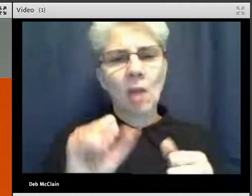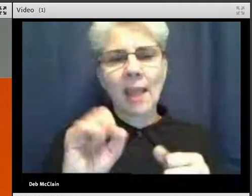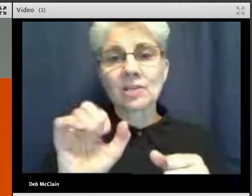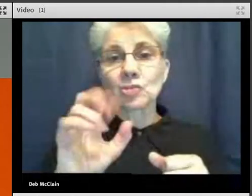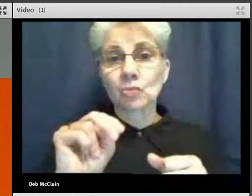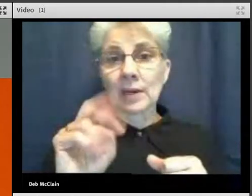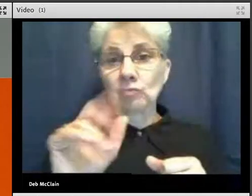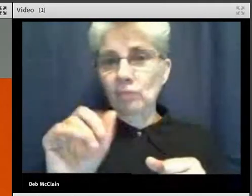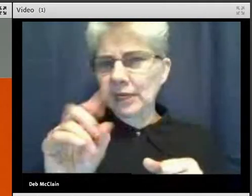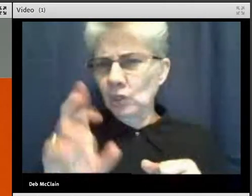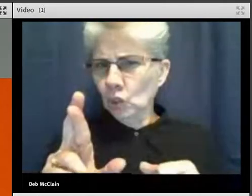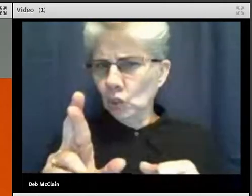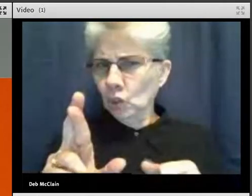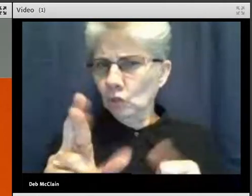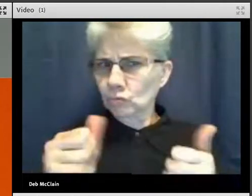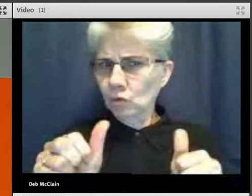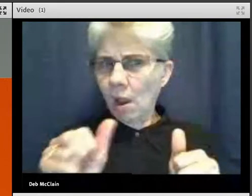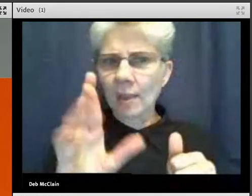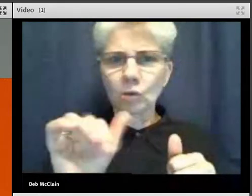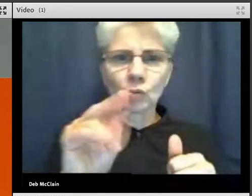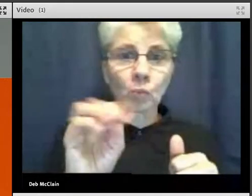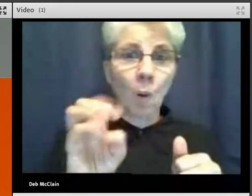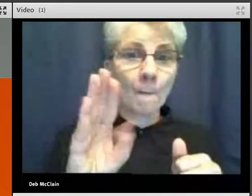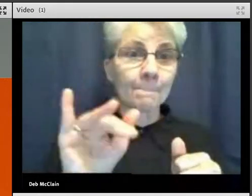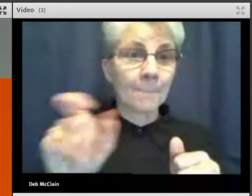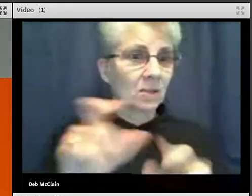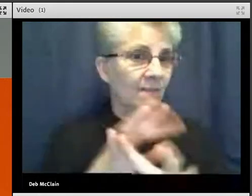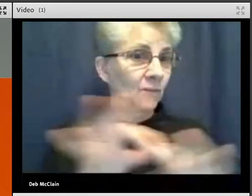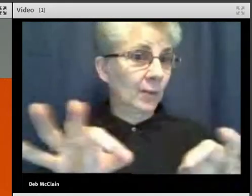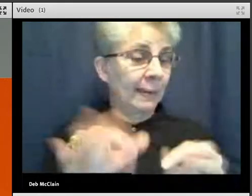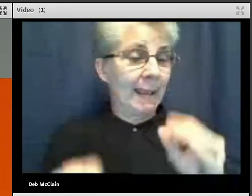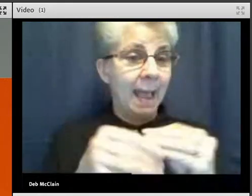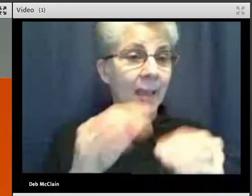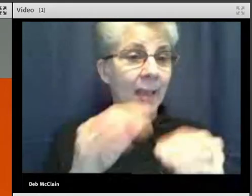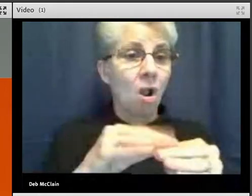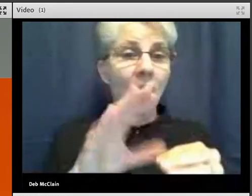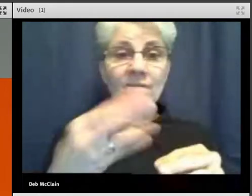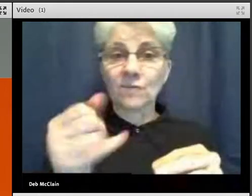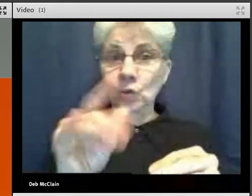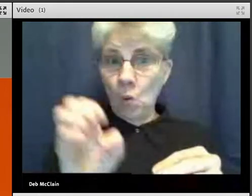I cannot stress enough, try a screen reader. Just, ChromeVox is free.